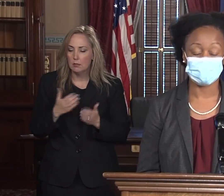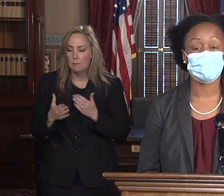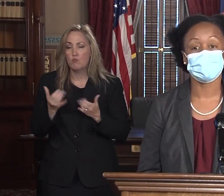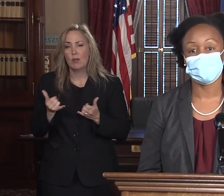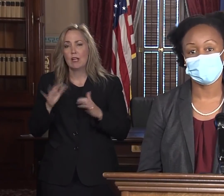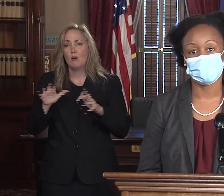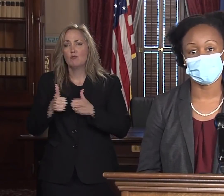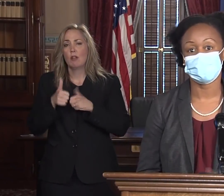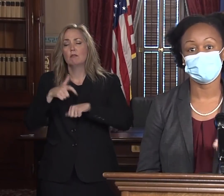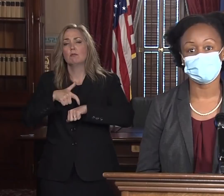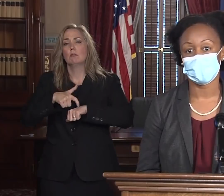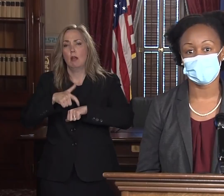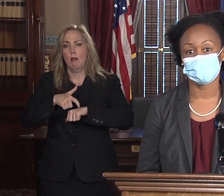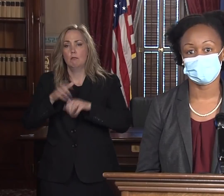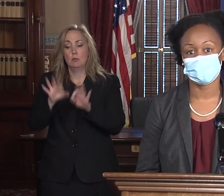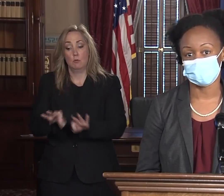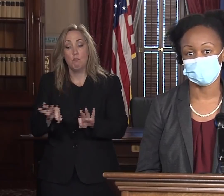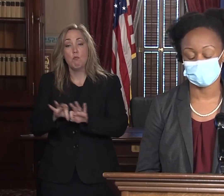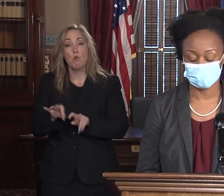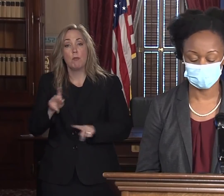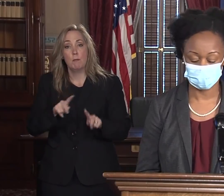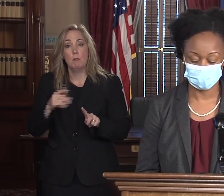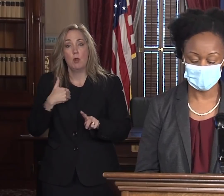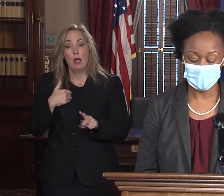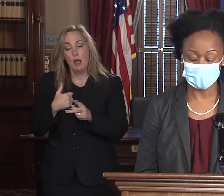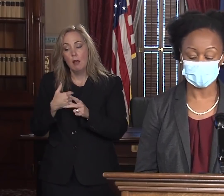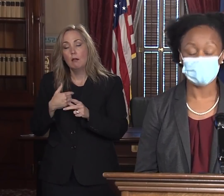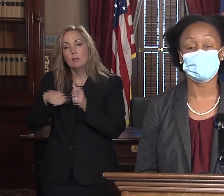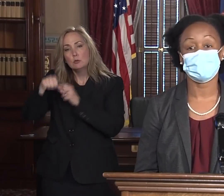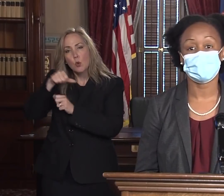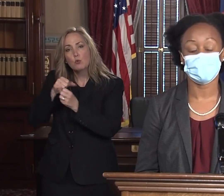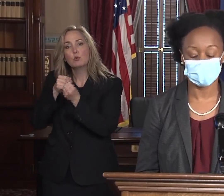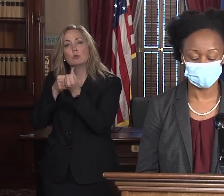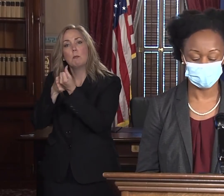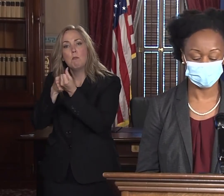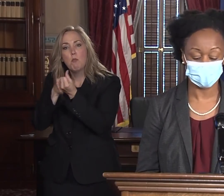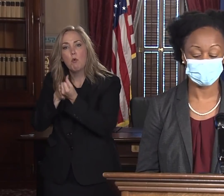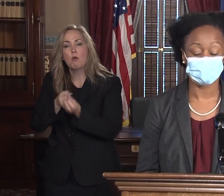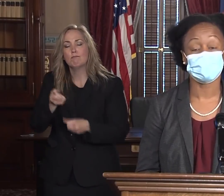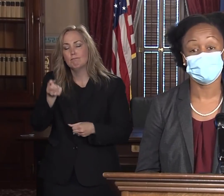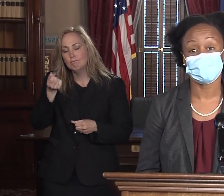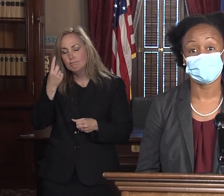I WANT TO TALK ABOUT THIS. IN NIECE INCREDIBLY CHALLENGING TIMES, IT IS CRITICAL THAT